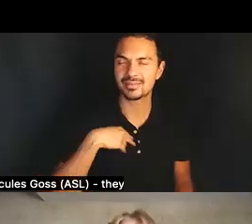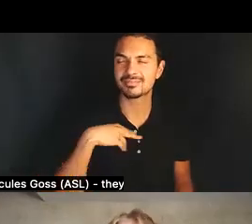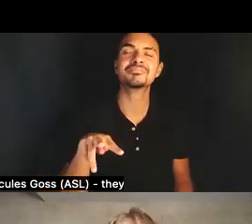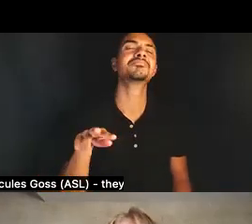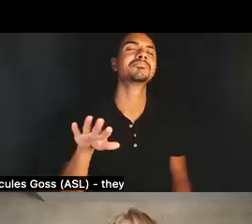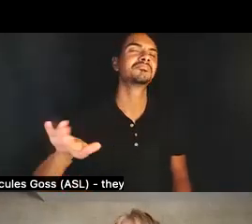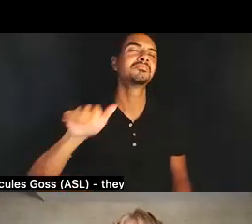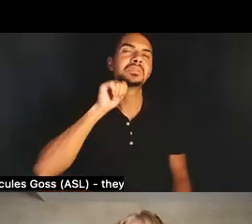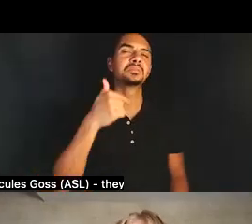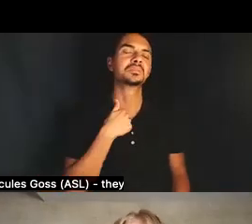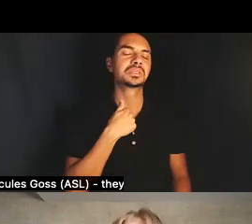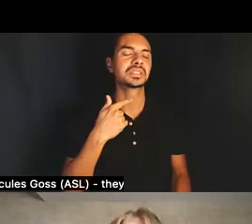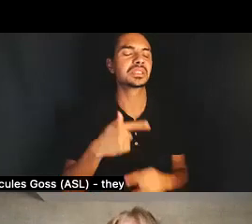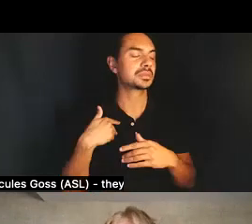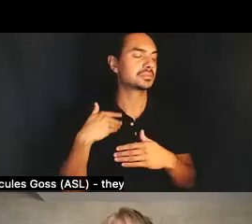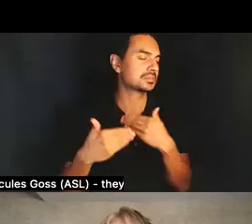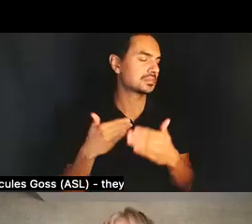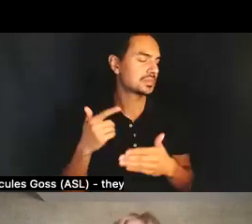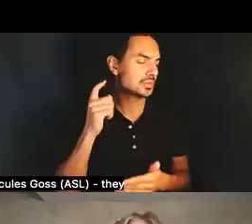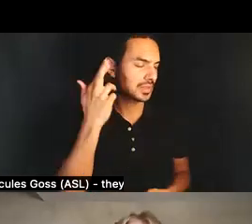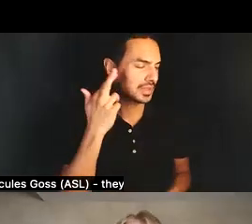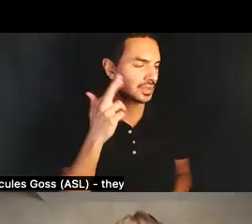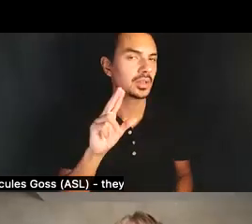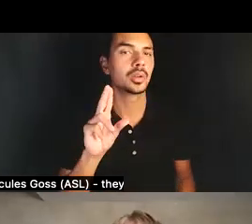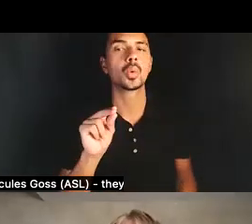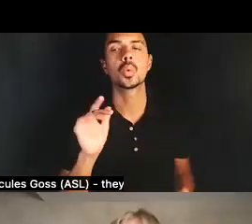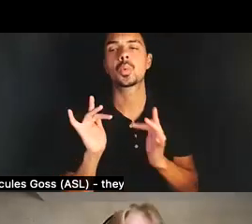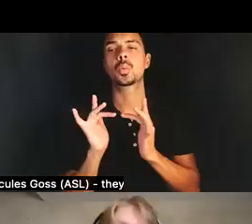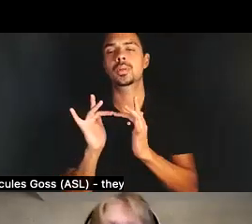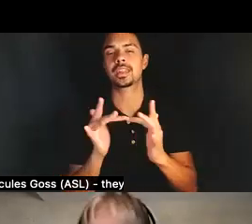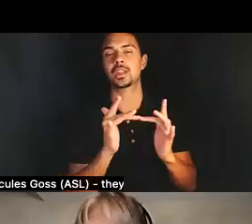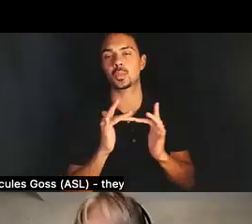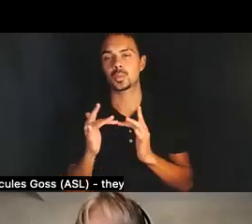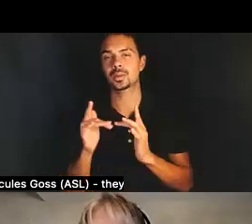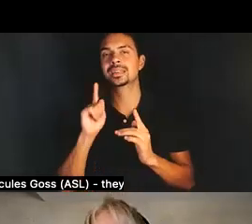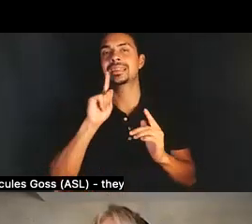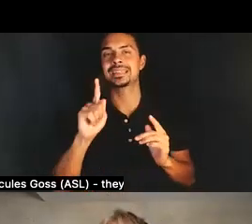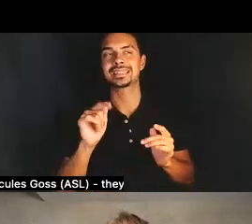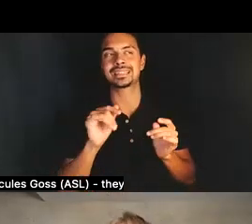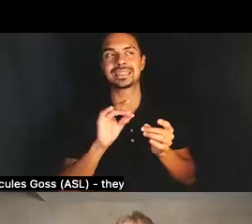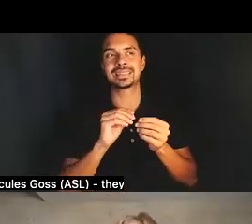It has taken me a long time to realize that network really is just an extension